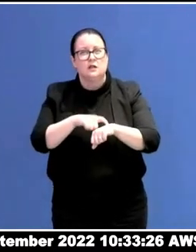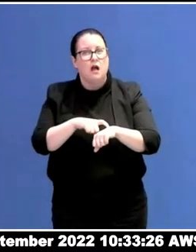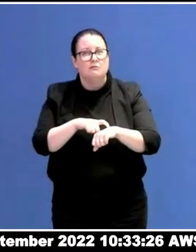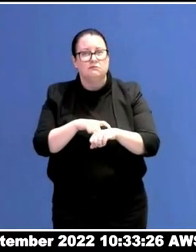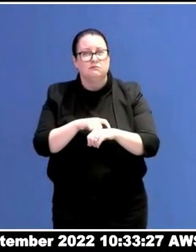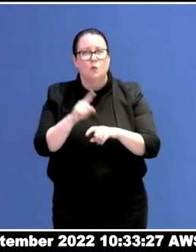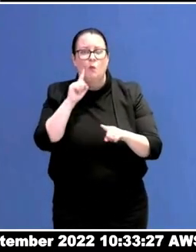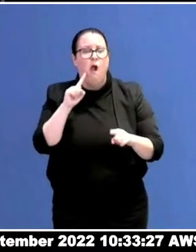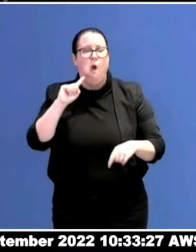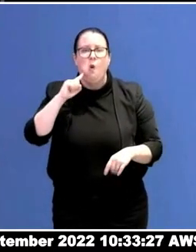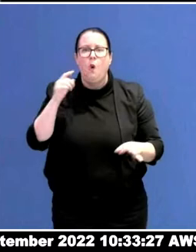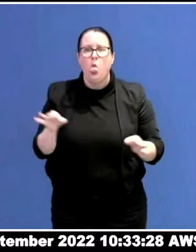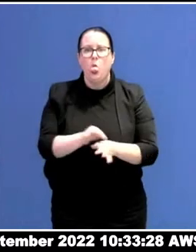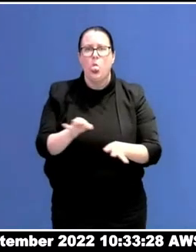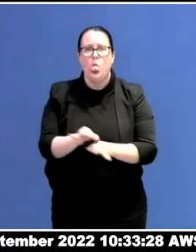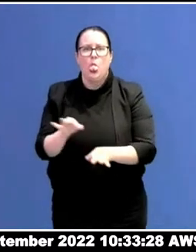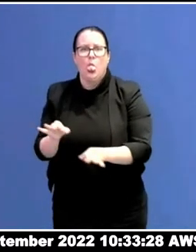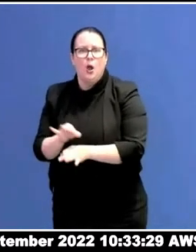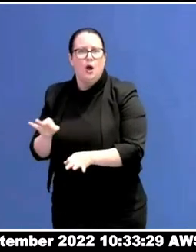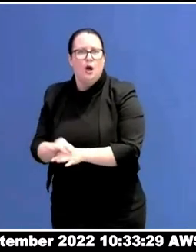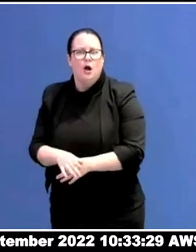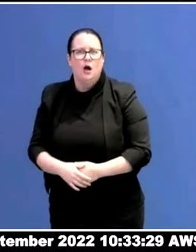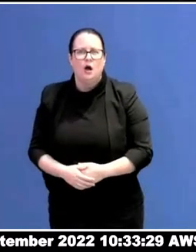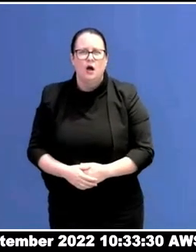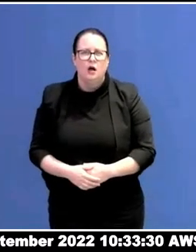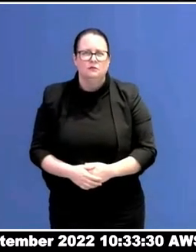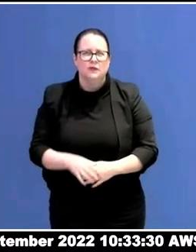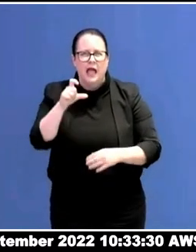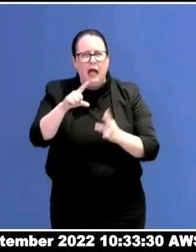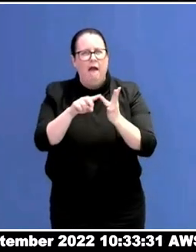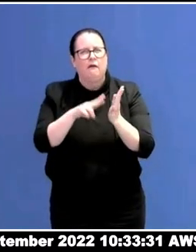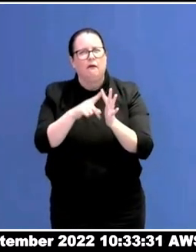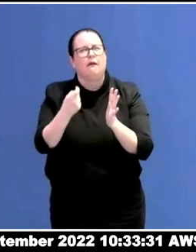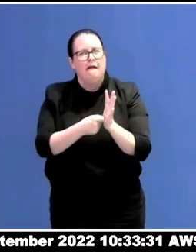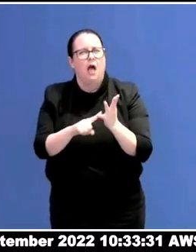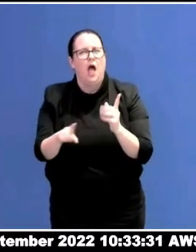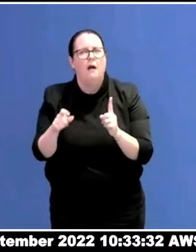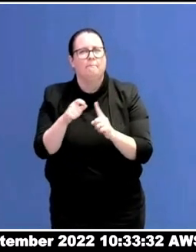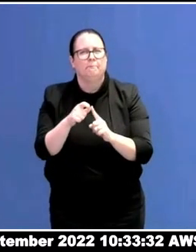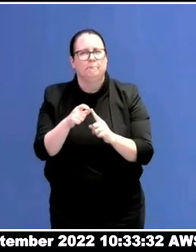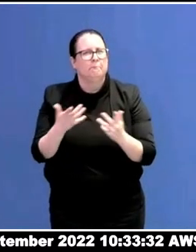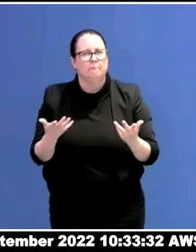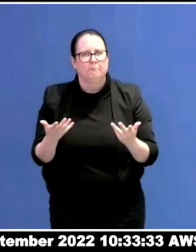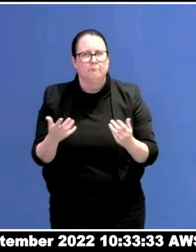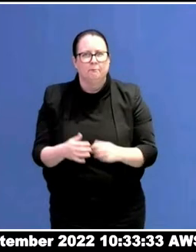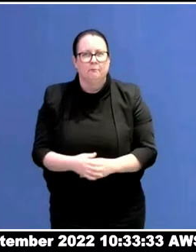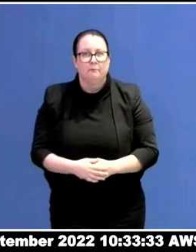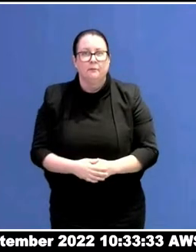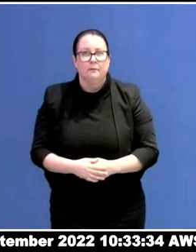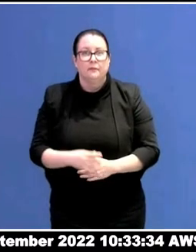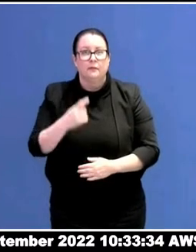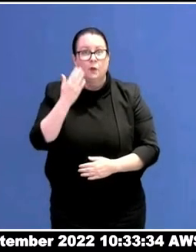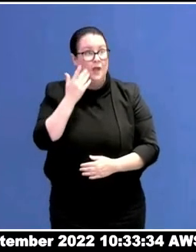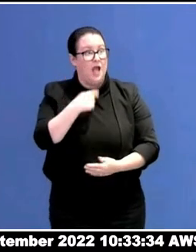Covered up. And that impression formed very quickly from the time when I arrived at the